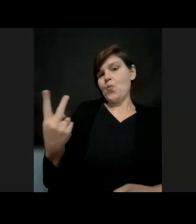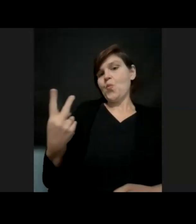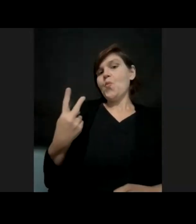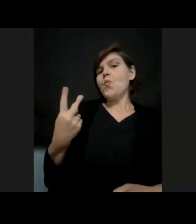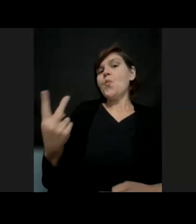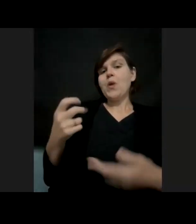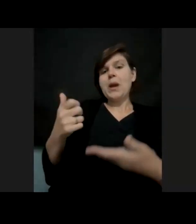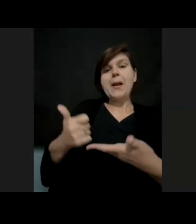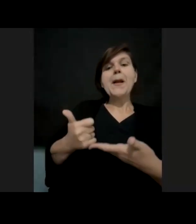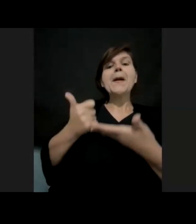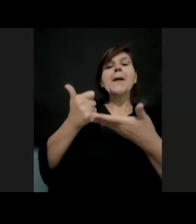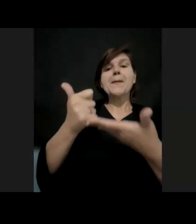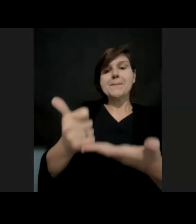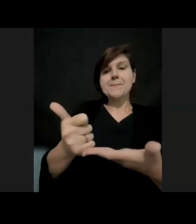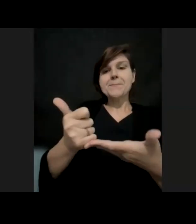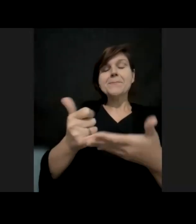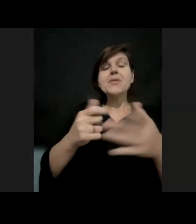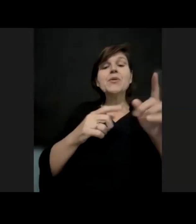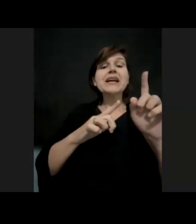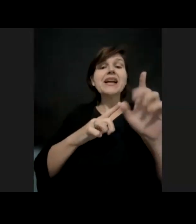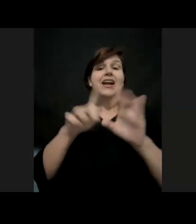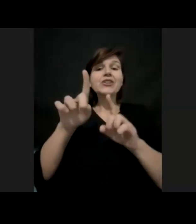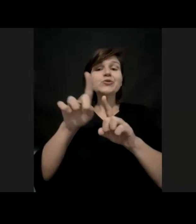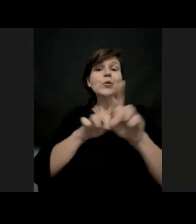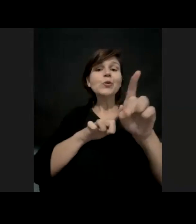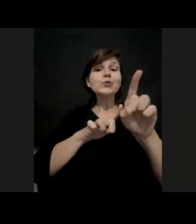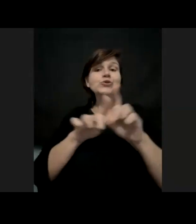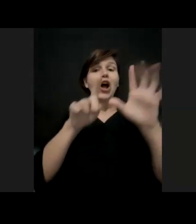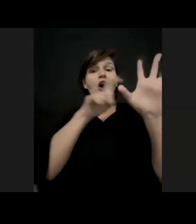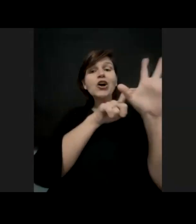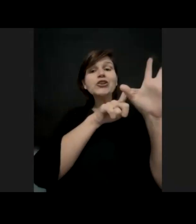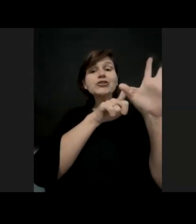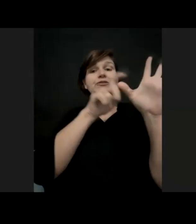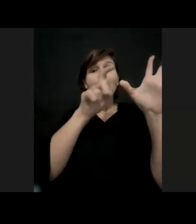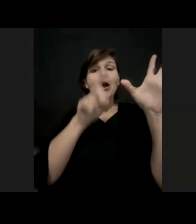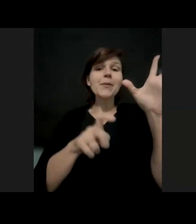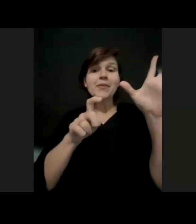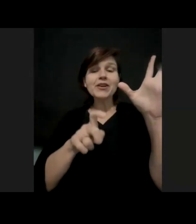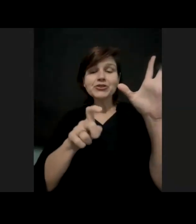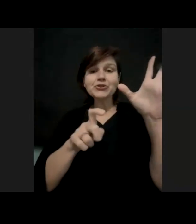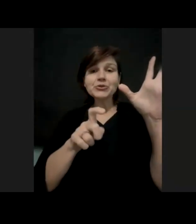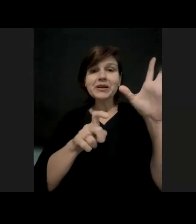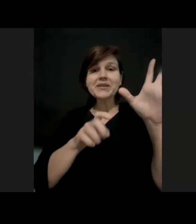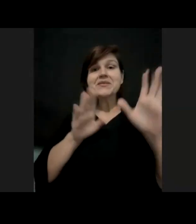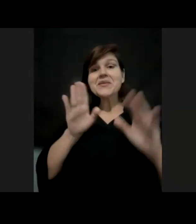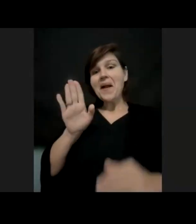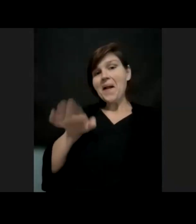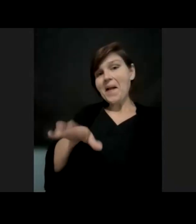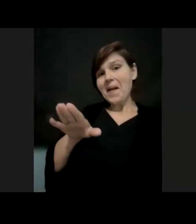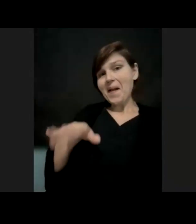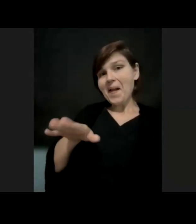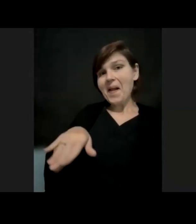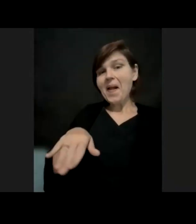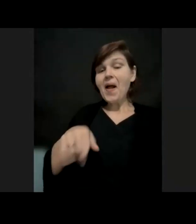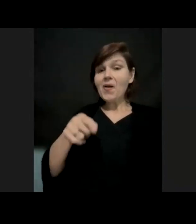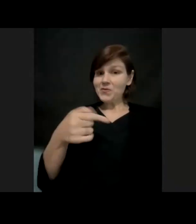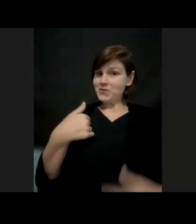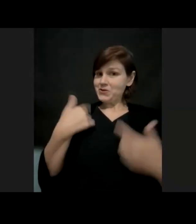down from the tree,” said Callie. Darling, darling Mr. Socks, would you like to learn to ribbit?